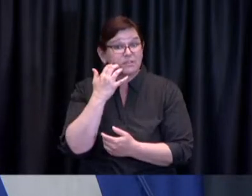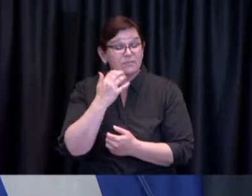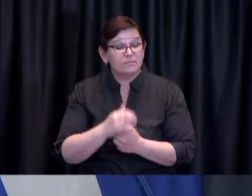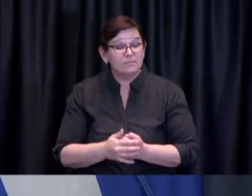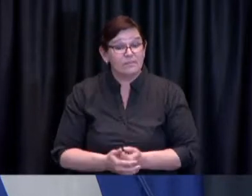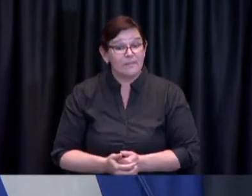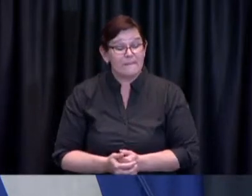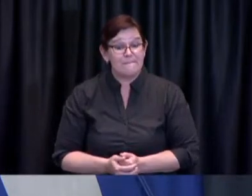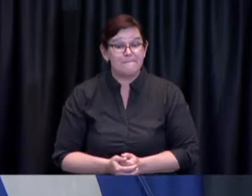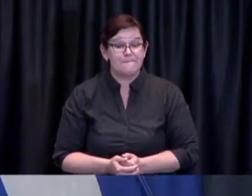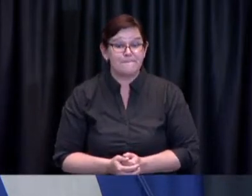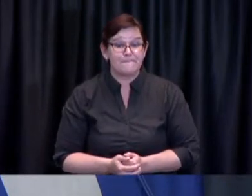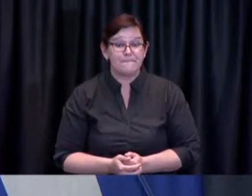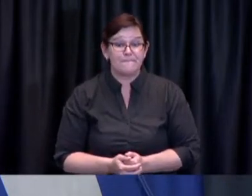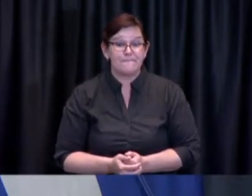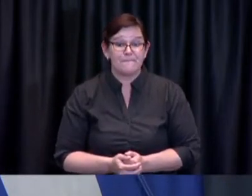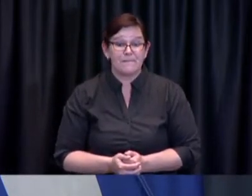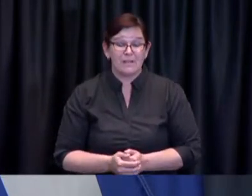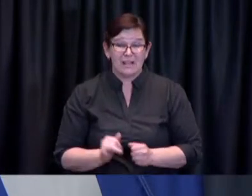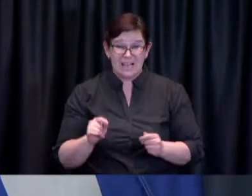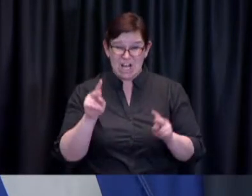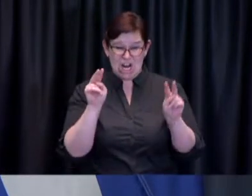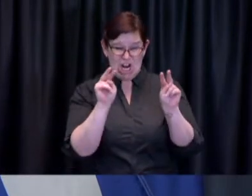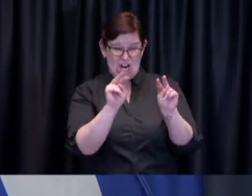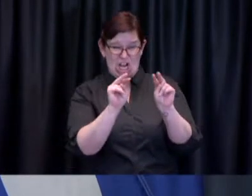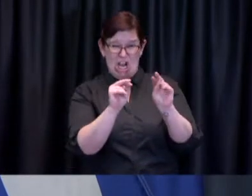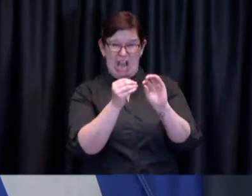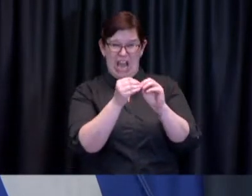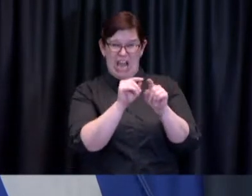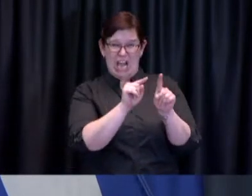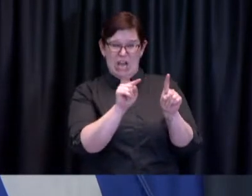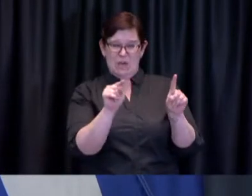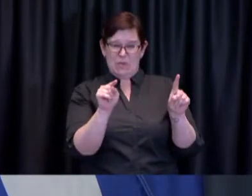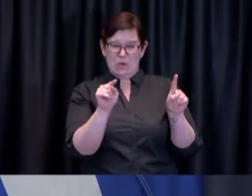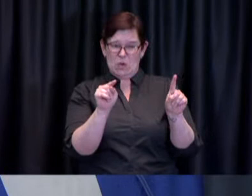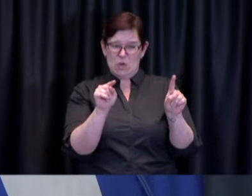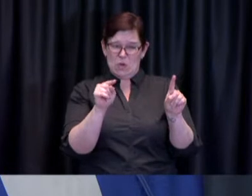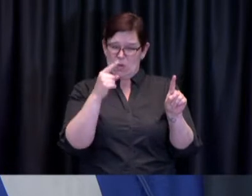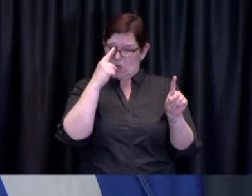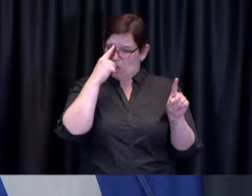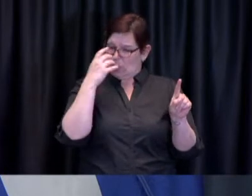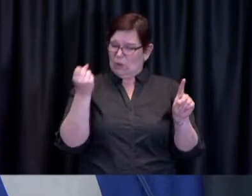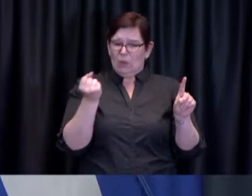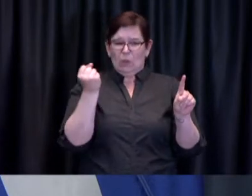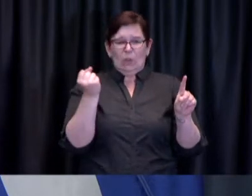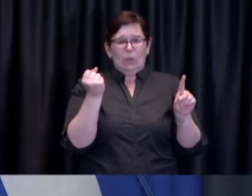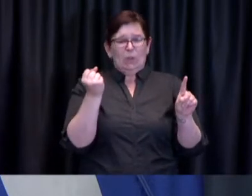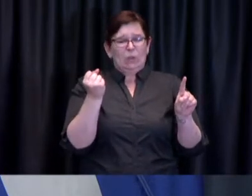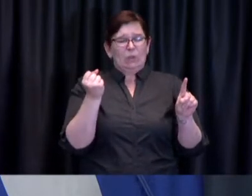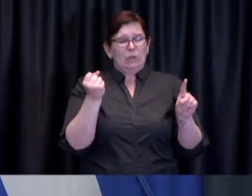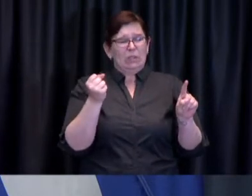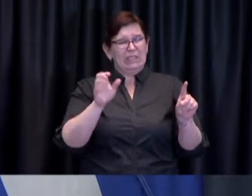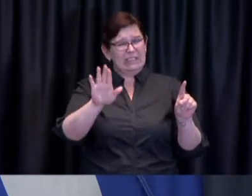With all that in mind today I really want to encourage you to be vaccinated